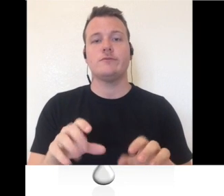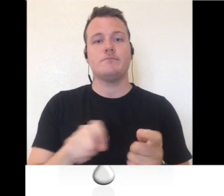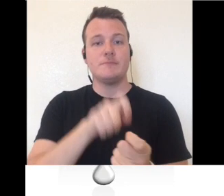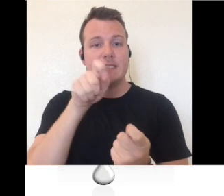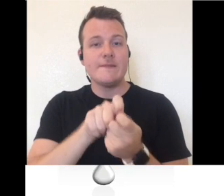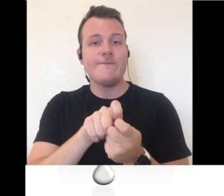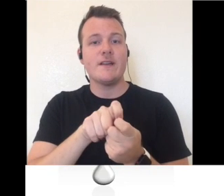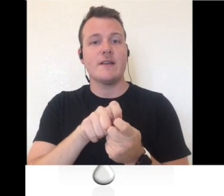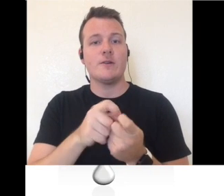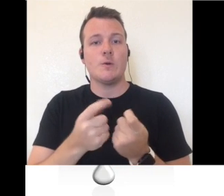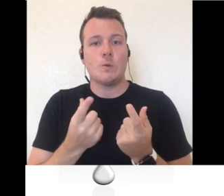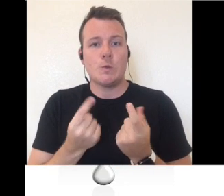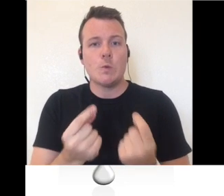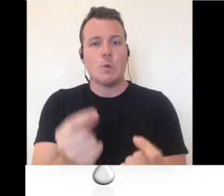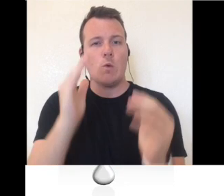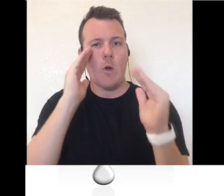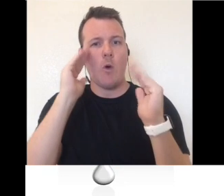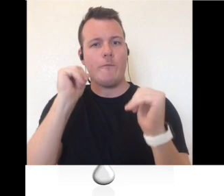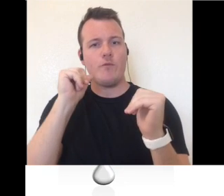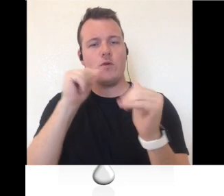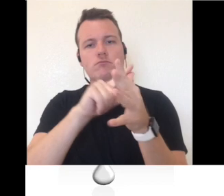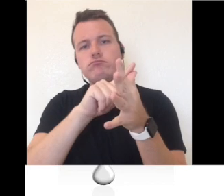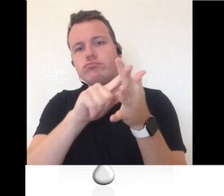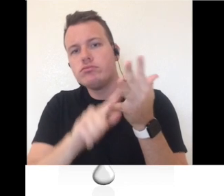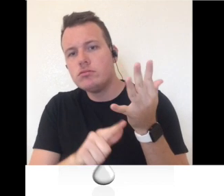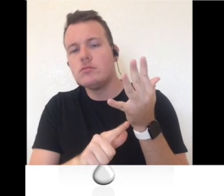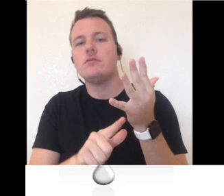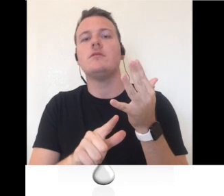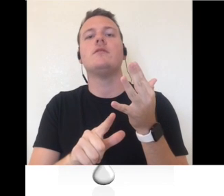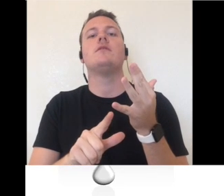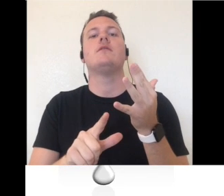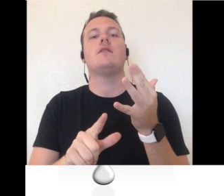They share the strategies, the actions, and the specific kinds of things that